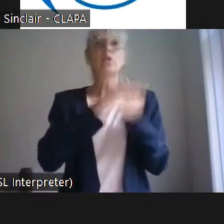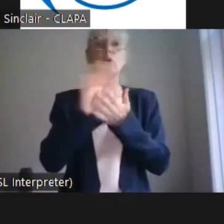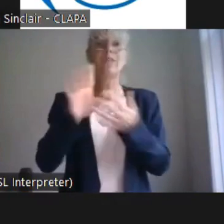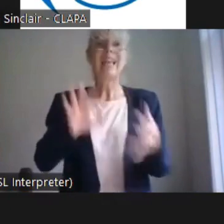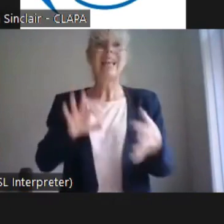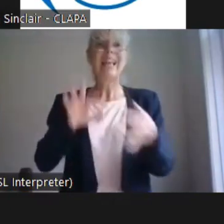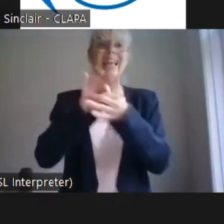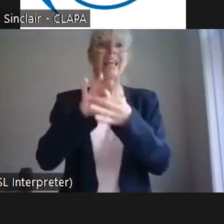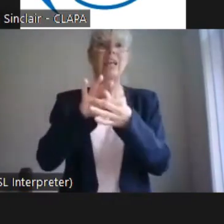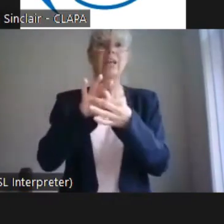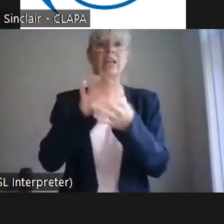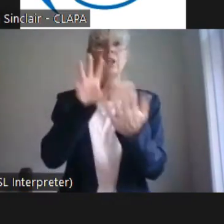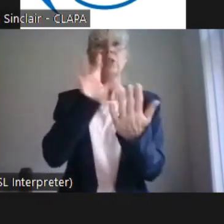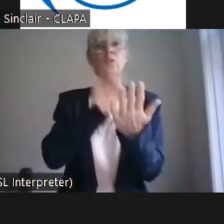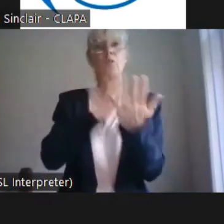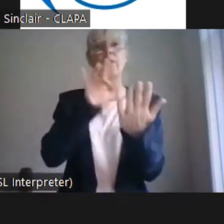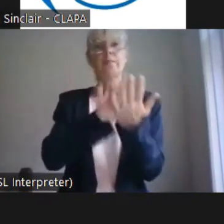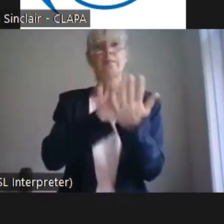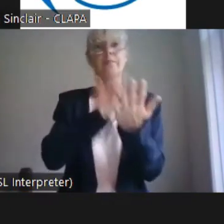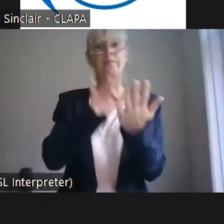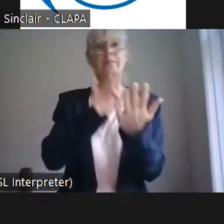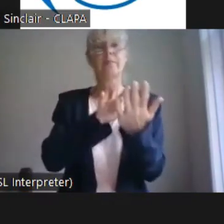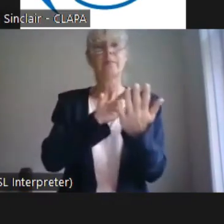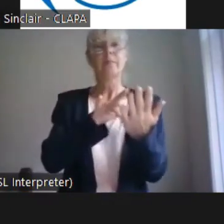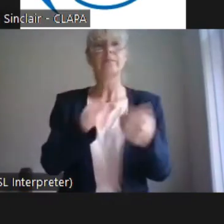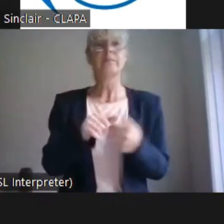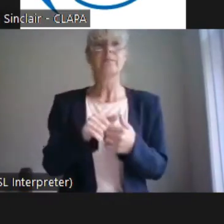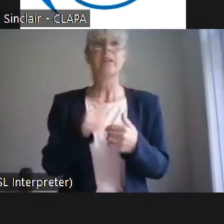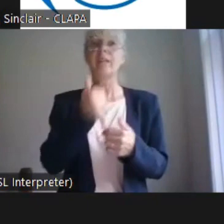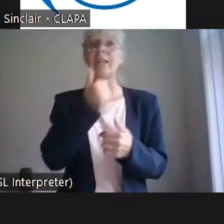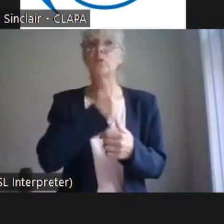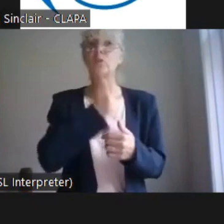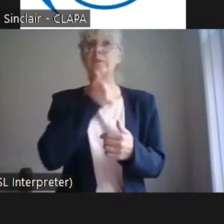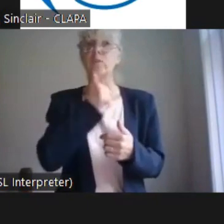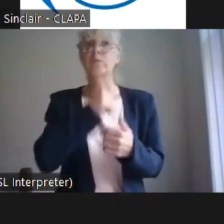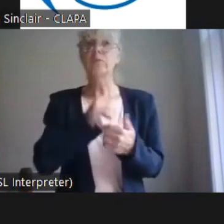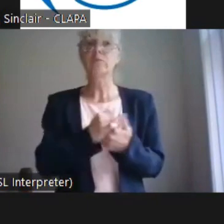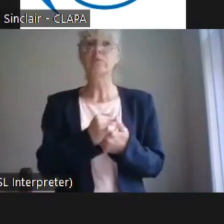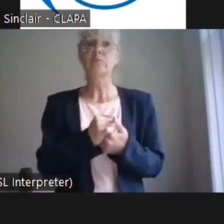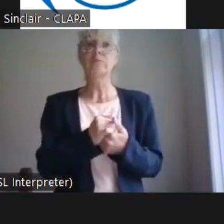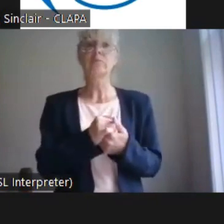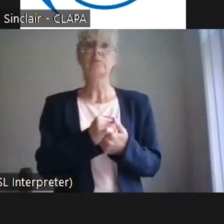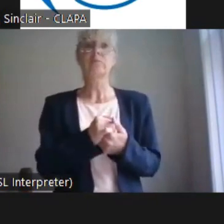through things for UFO which is is really useful and people are really finding that very helpful